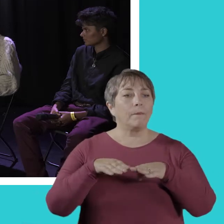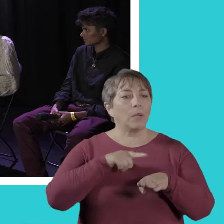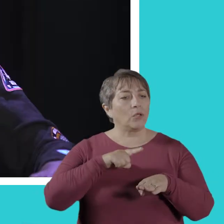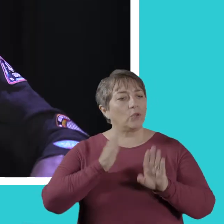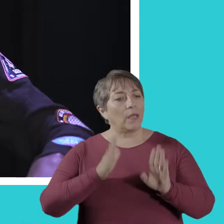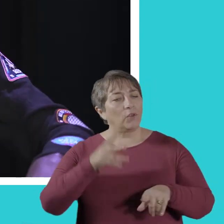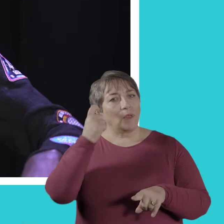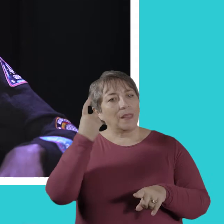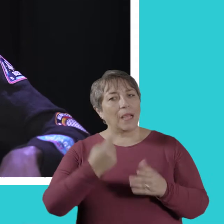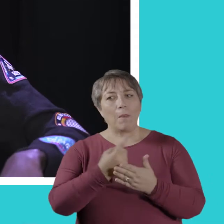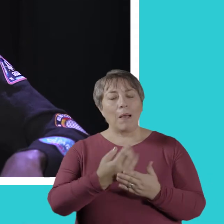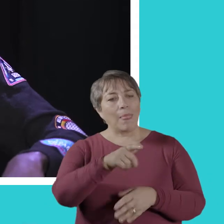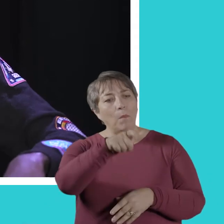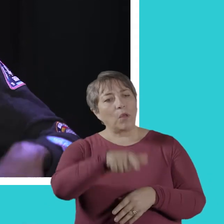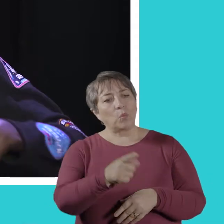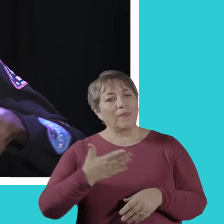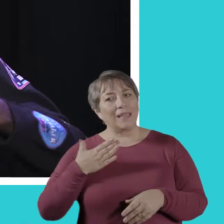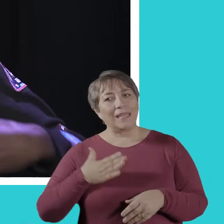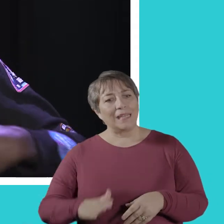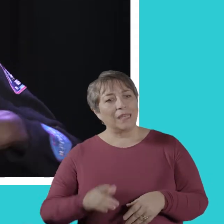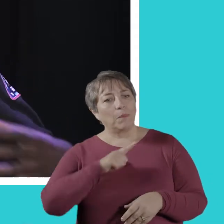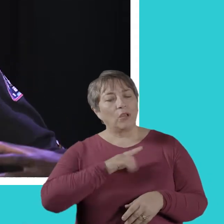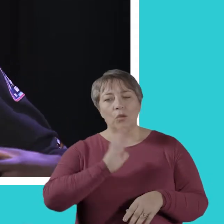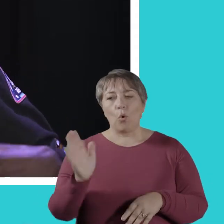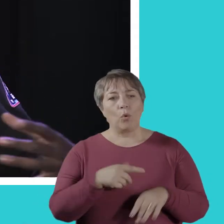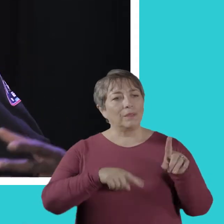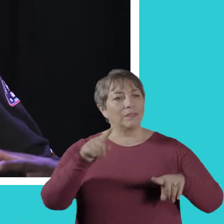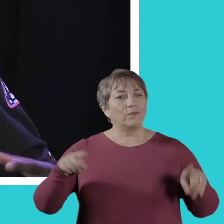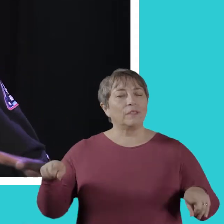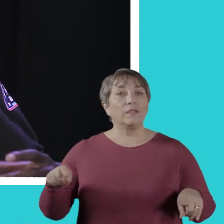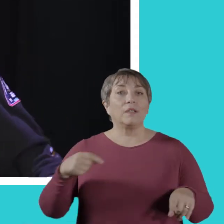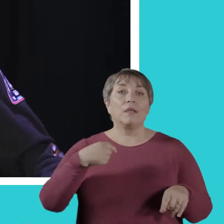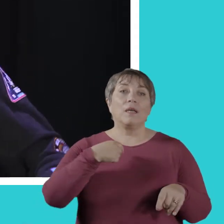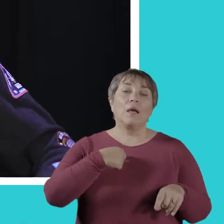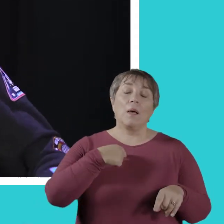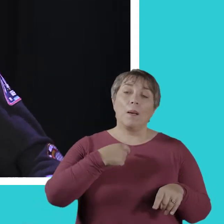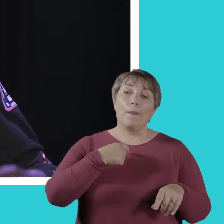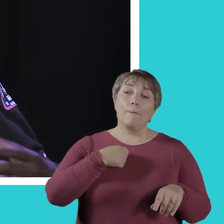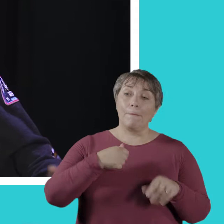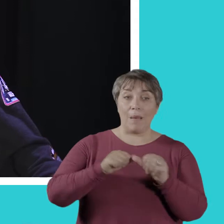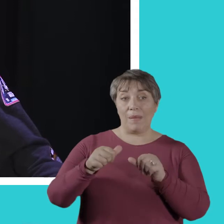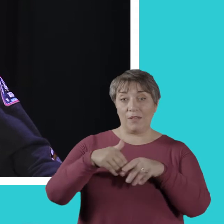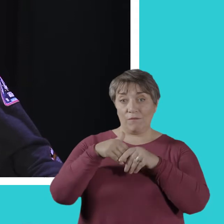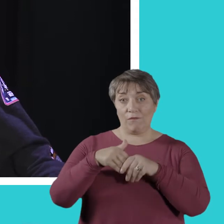everybody needs something different. For example one of my closer I'm not going to say his name he won't appreciate me saying it but one of my best friends he's dyslexic right.